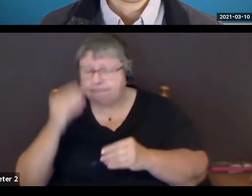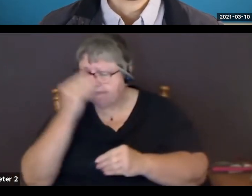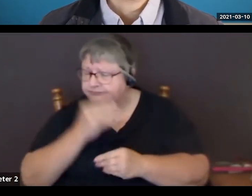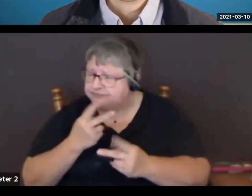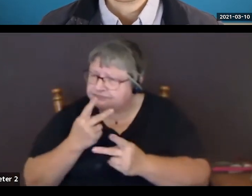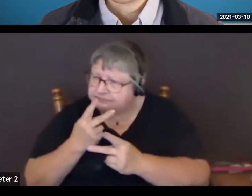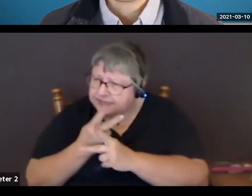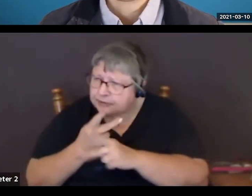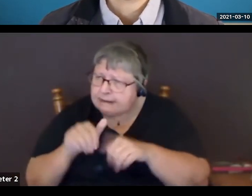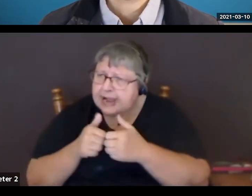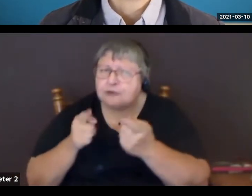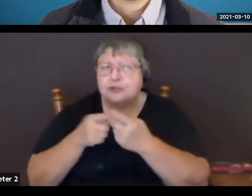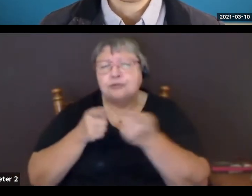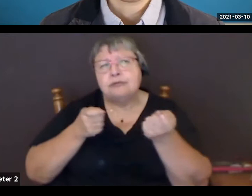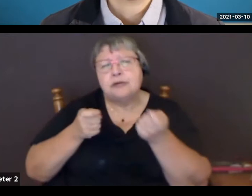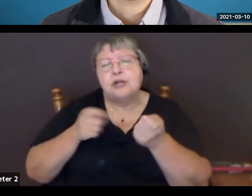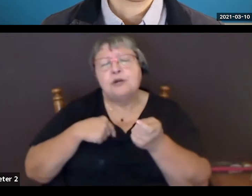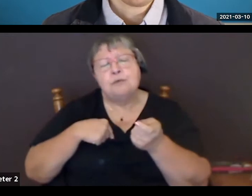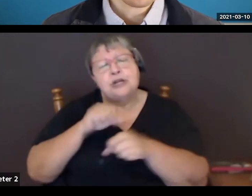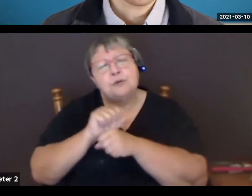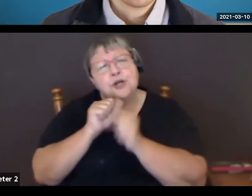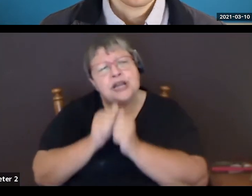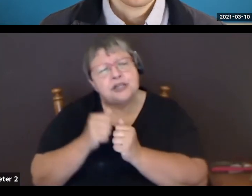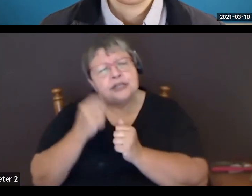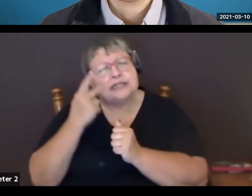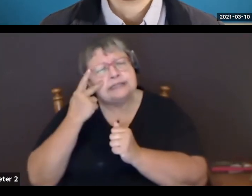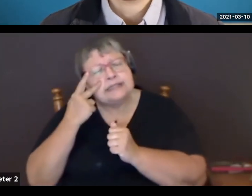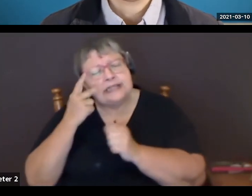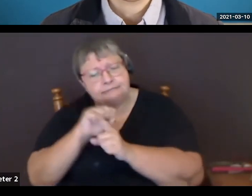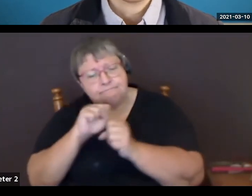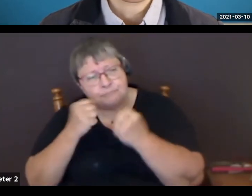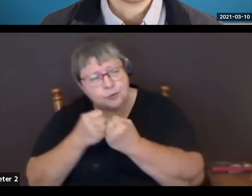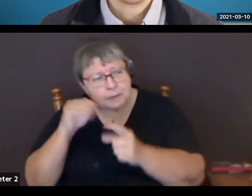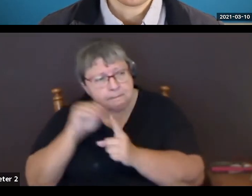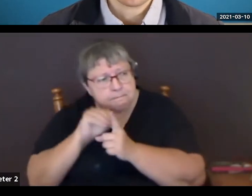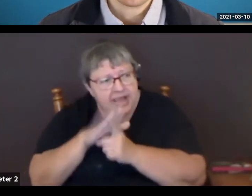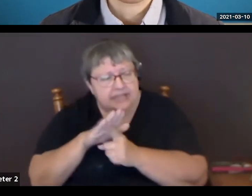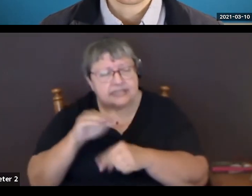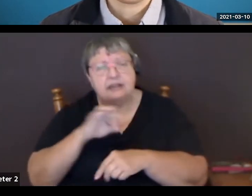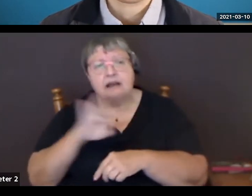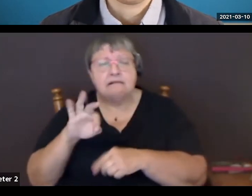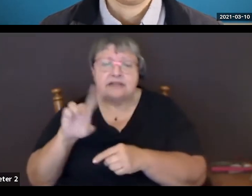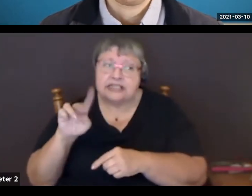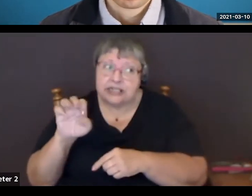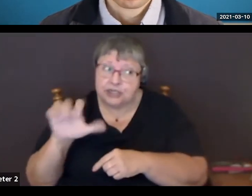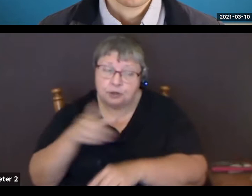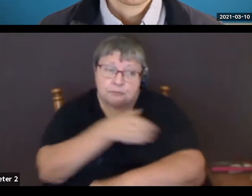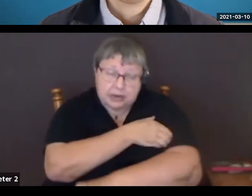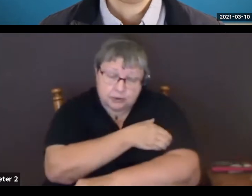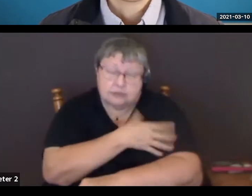We work together to test the social impacts of digital power and discover effective ideas for change.